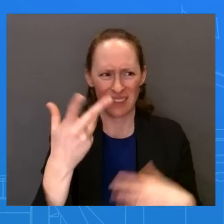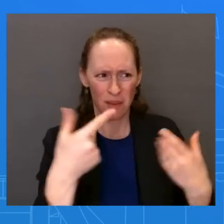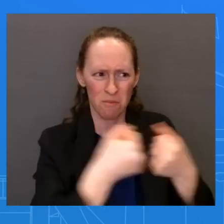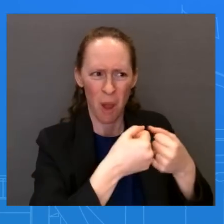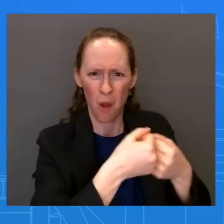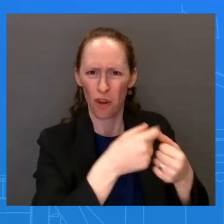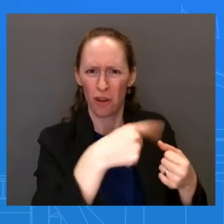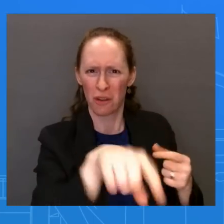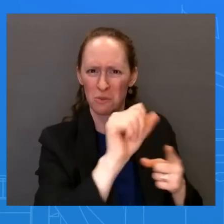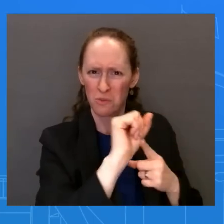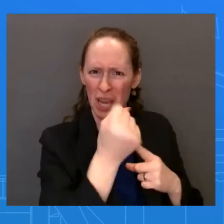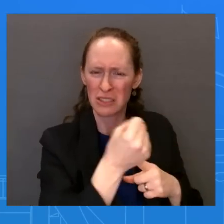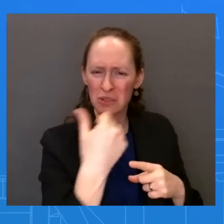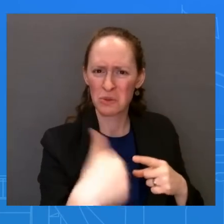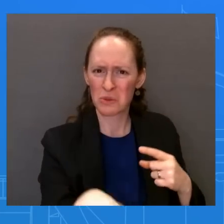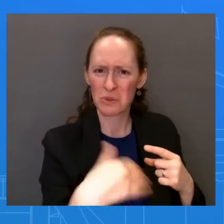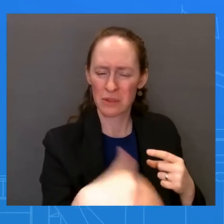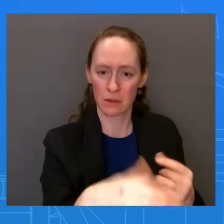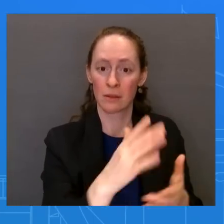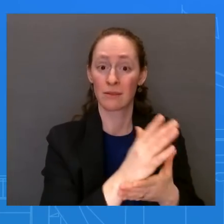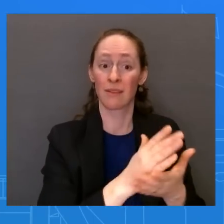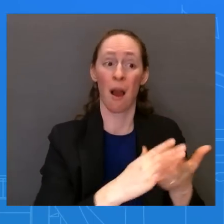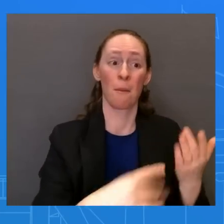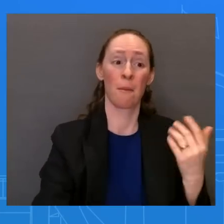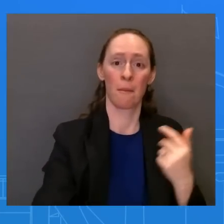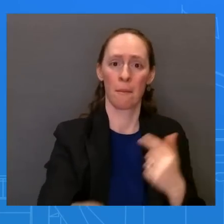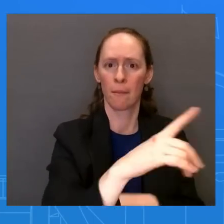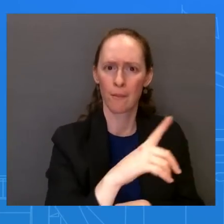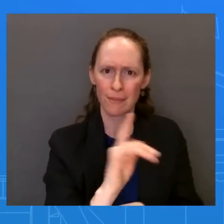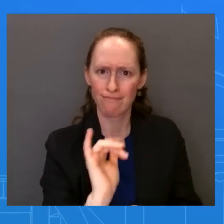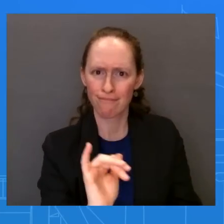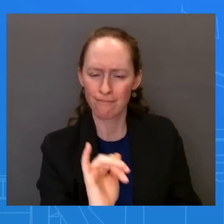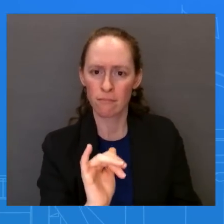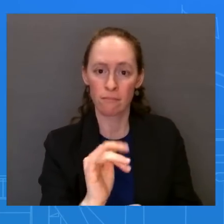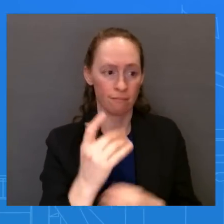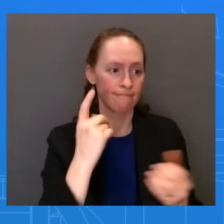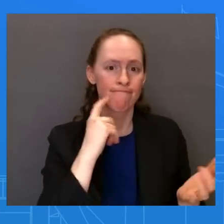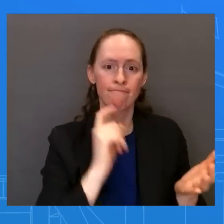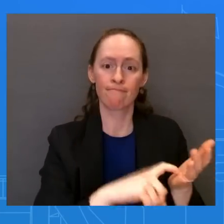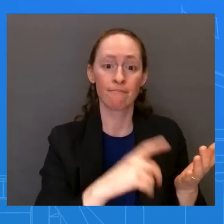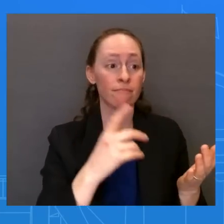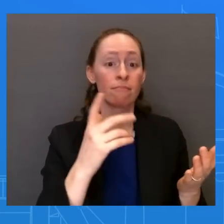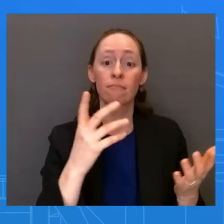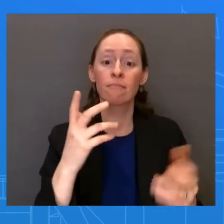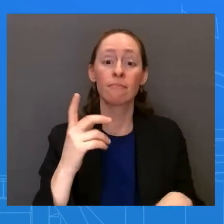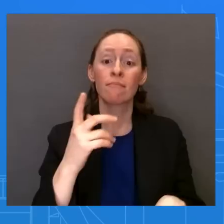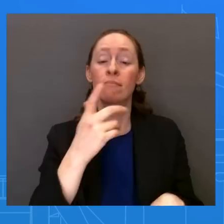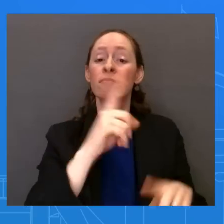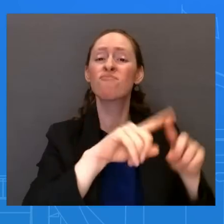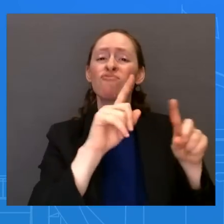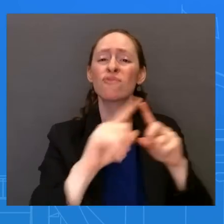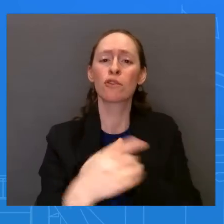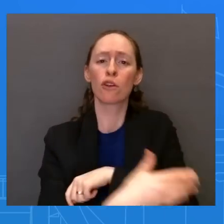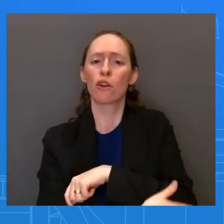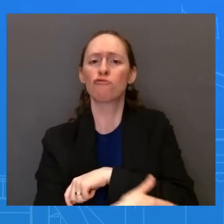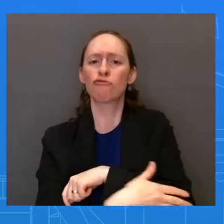The numbers of migrants arriving from those countries are low. And we look forward to sharing more once we have more data to go off of.